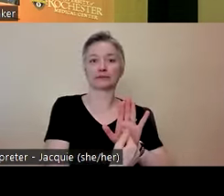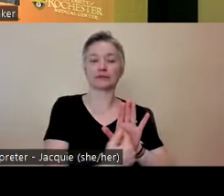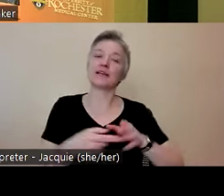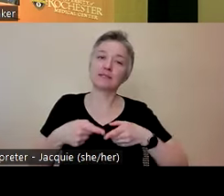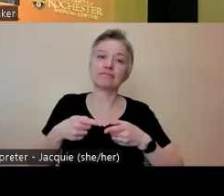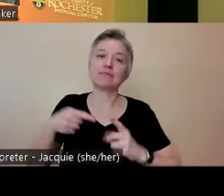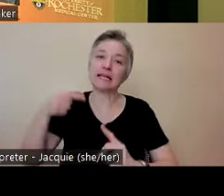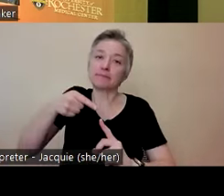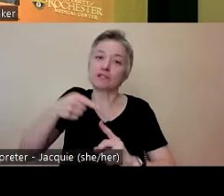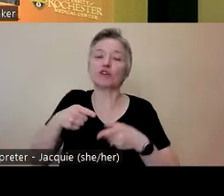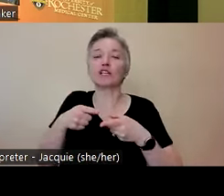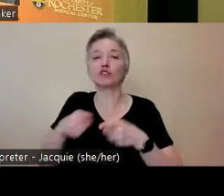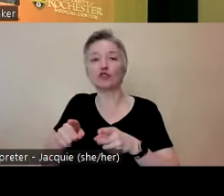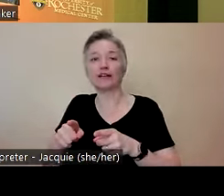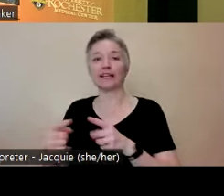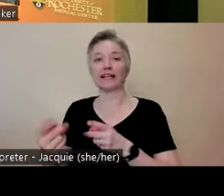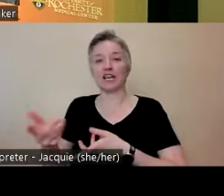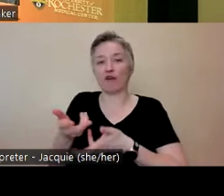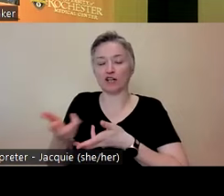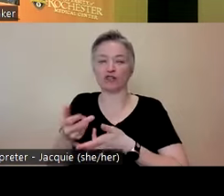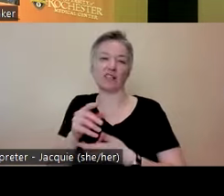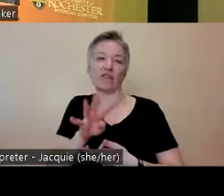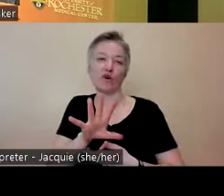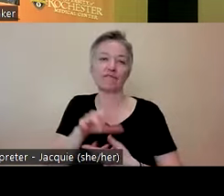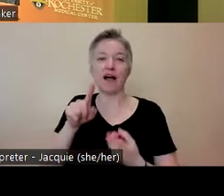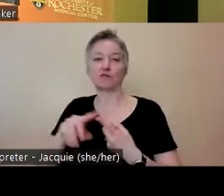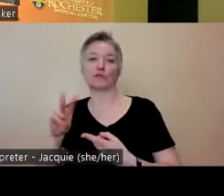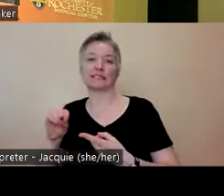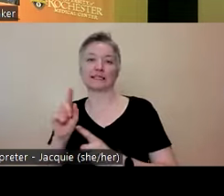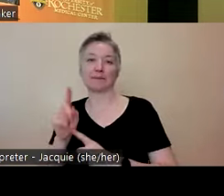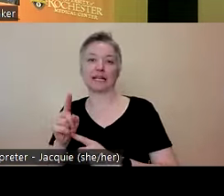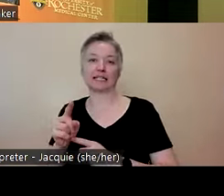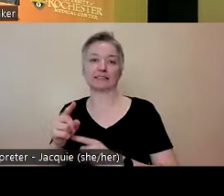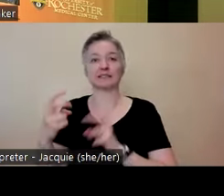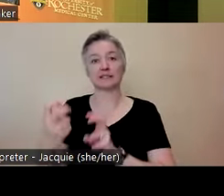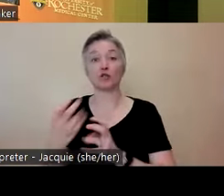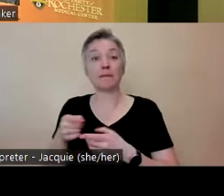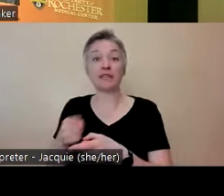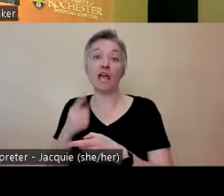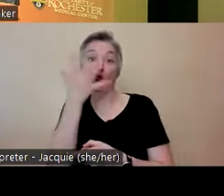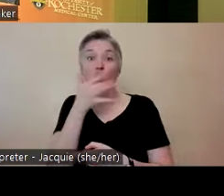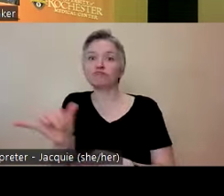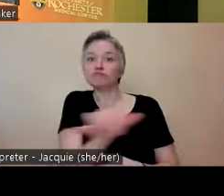Minute interaction so it's likely that they could look the same as other people on the outside but